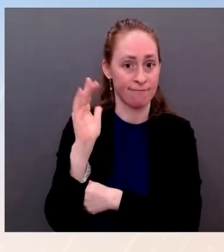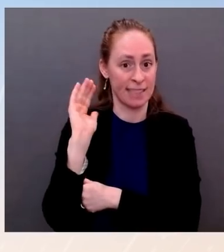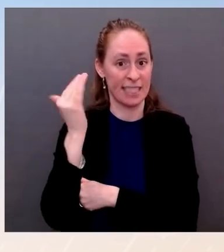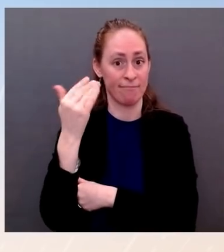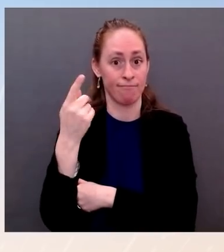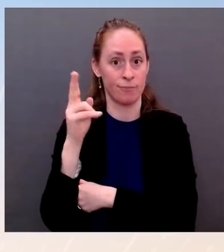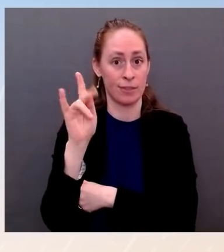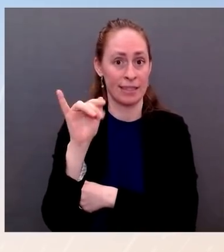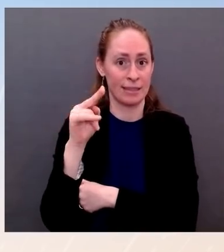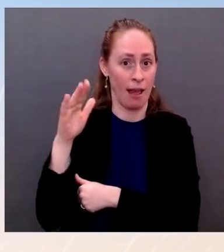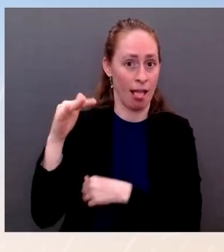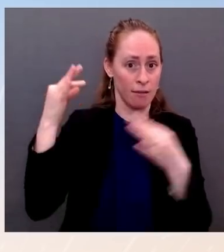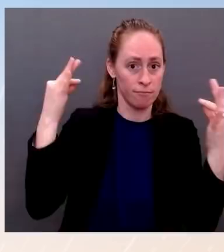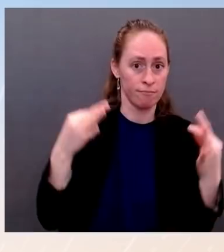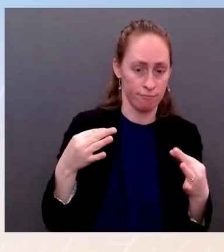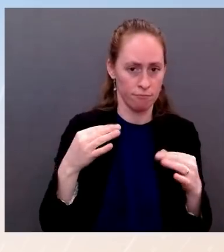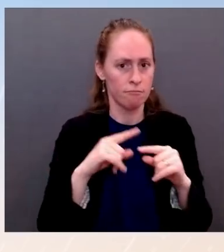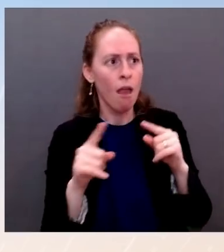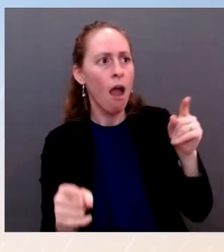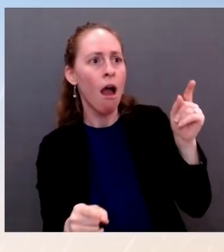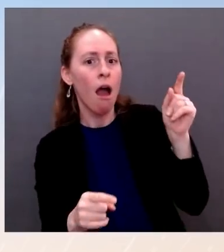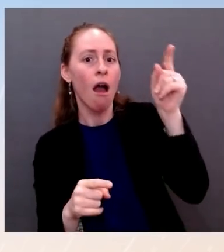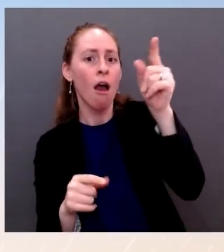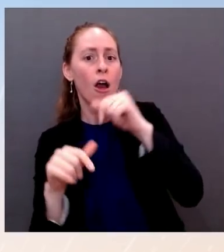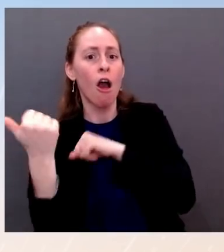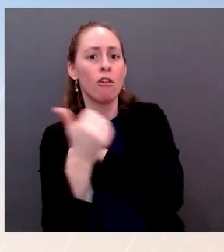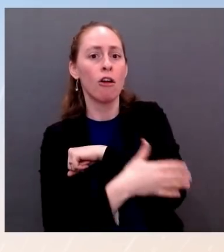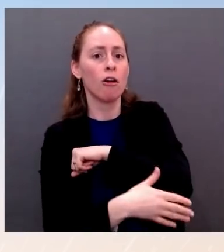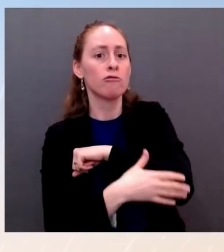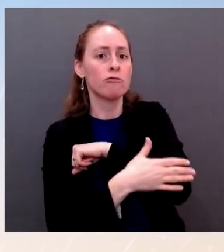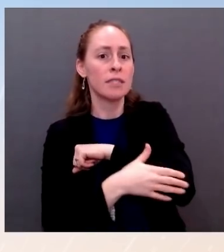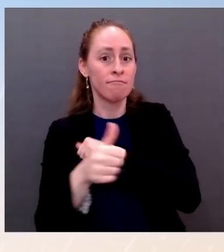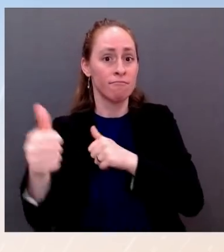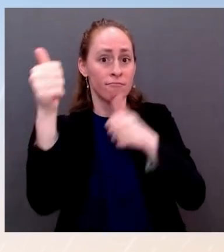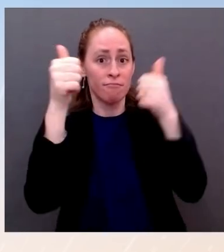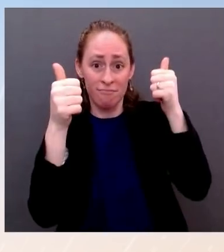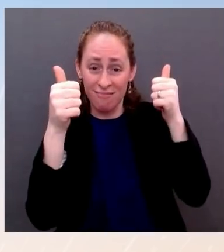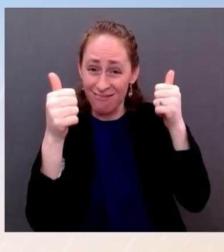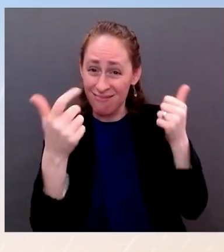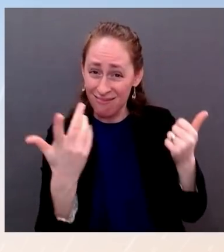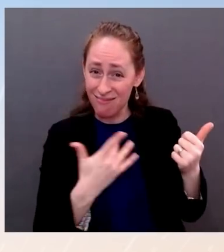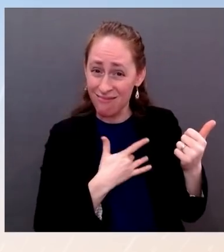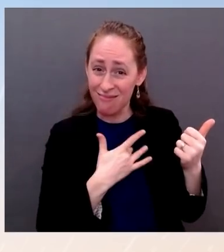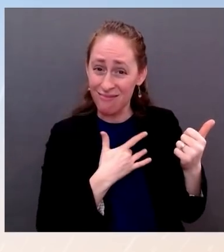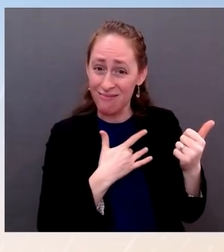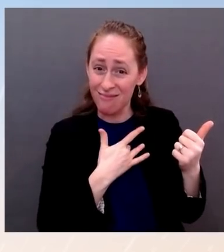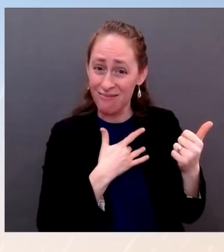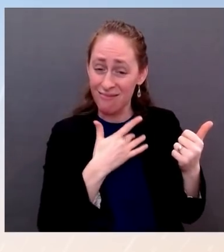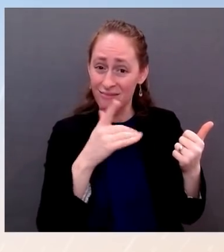engaging with him directly? Mr. Sullivan: I would expect that President Biden will engage by telephone with President Putin,